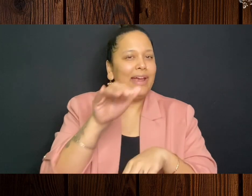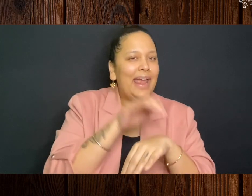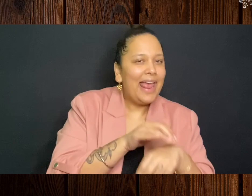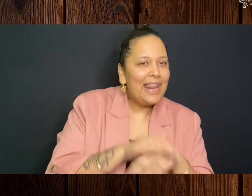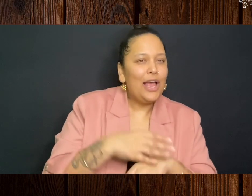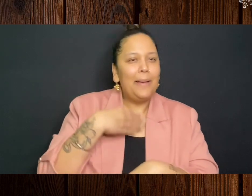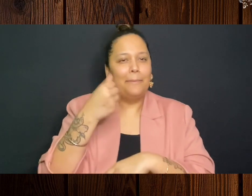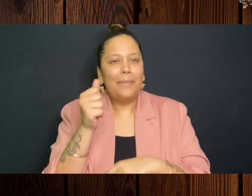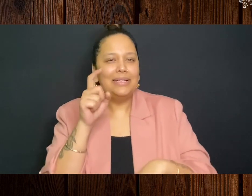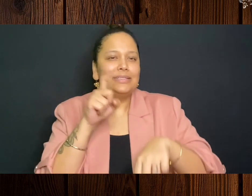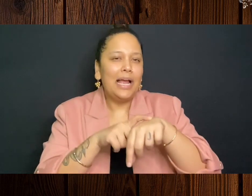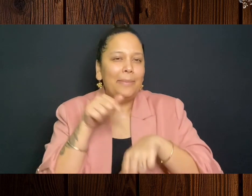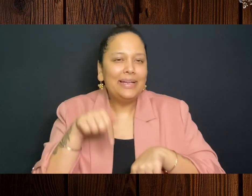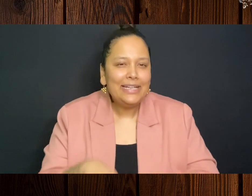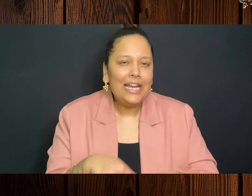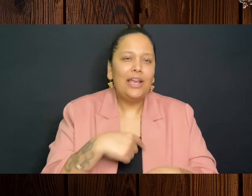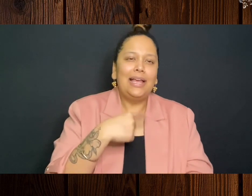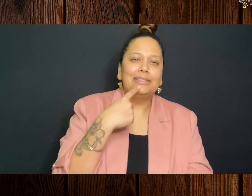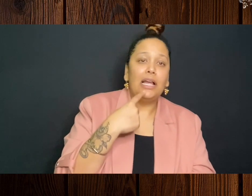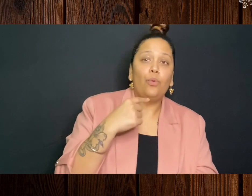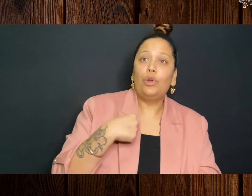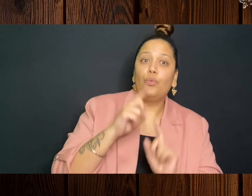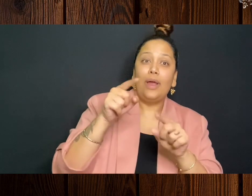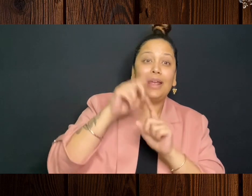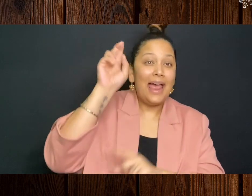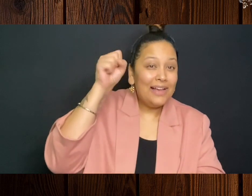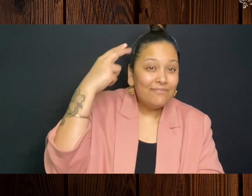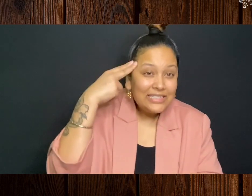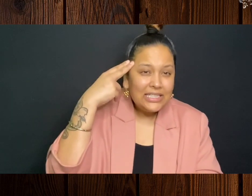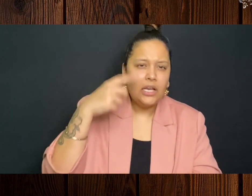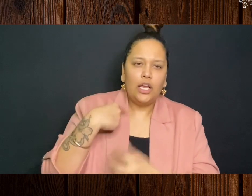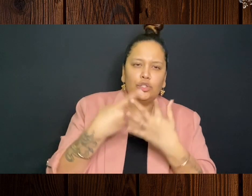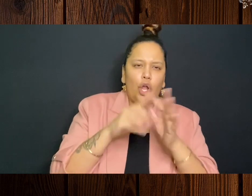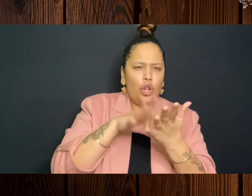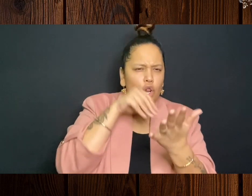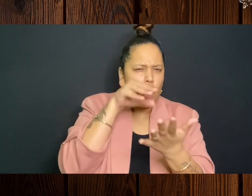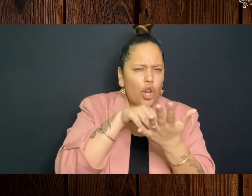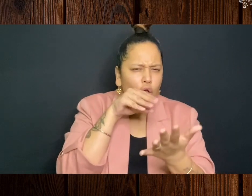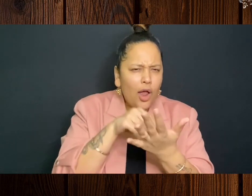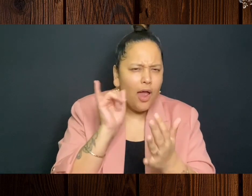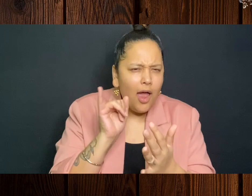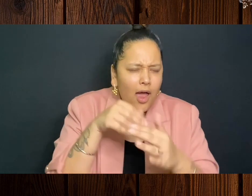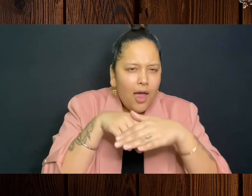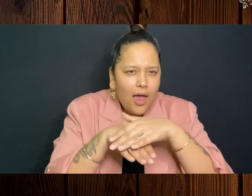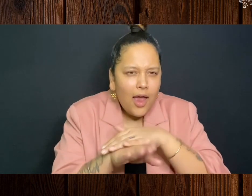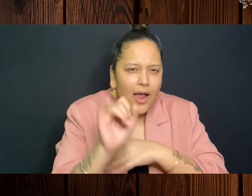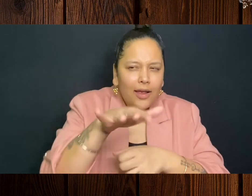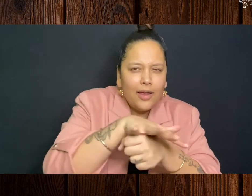time here, like I was saying, and then we went to Nashville, where I started leaning more into the Americana space a